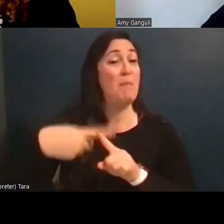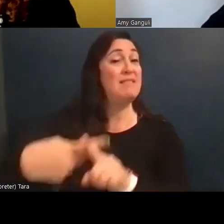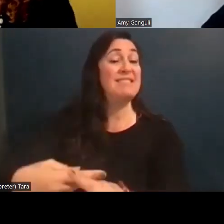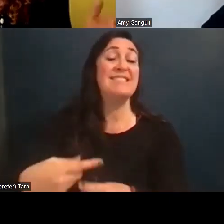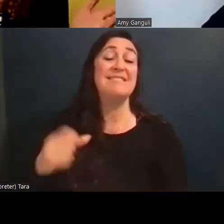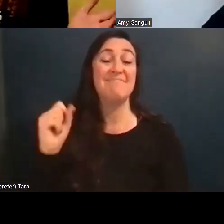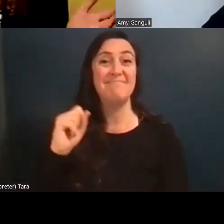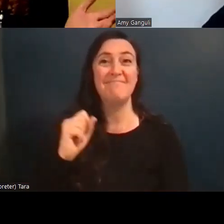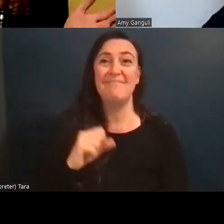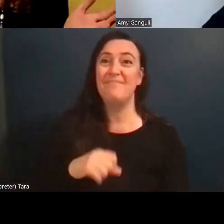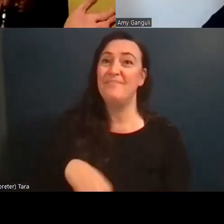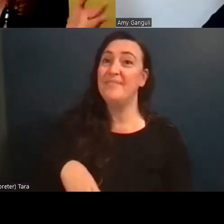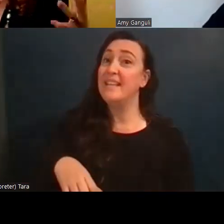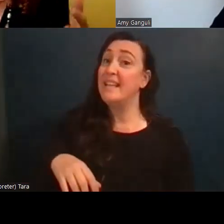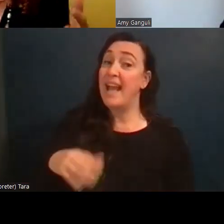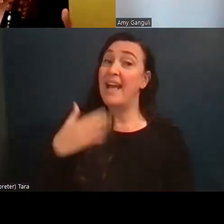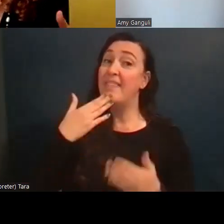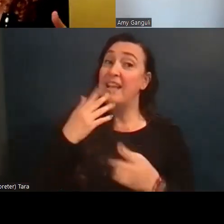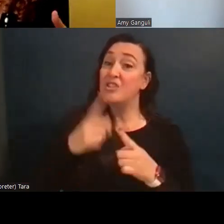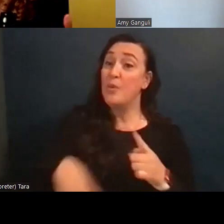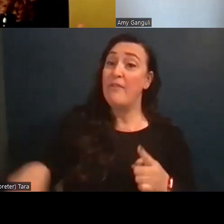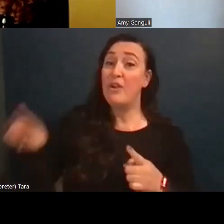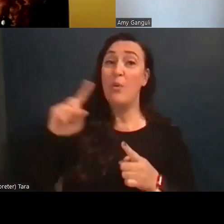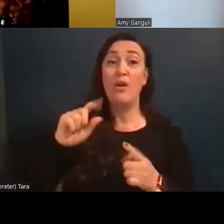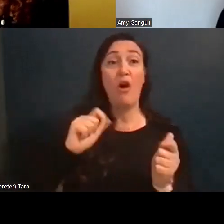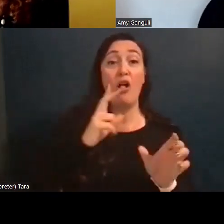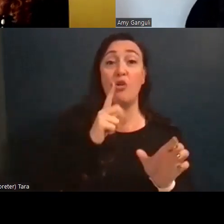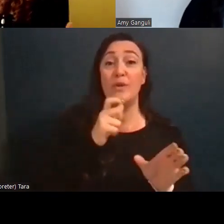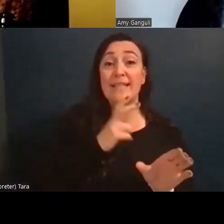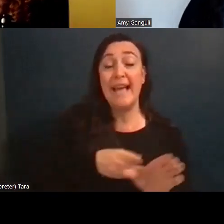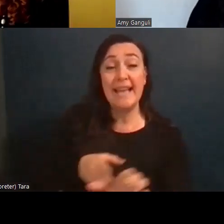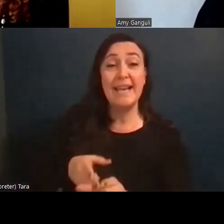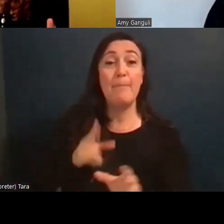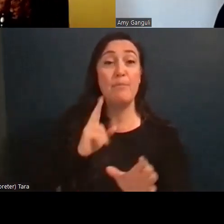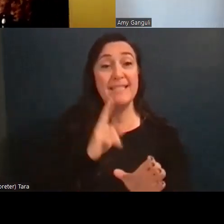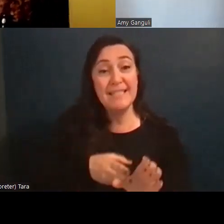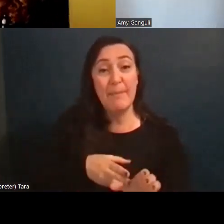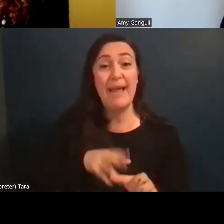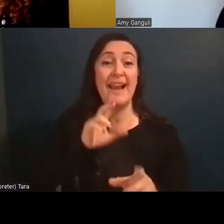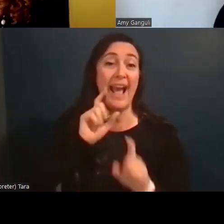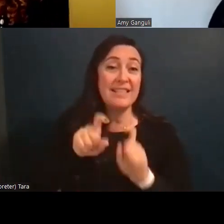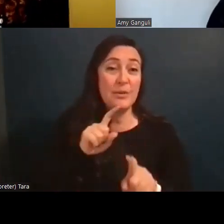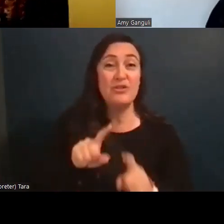And thanks to everyone, all of the attendees who are participating and engaging and asking those questions.